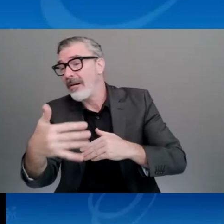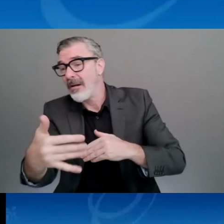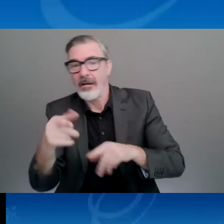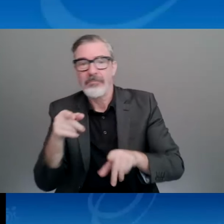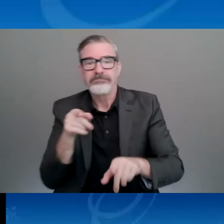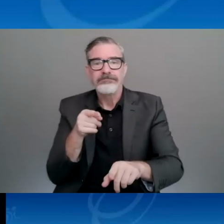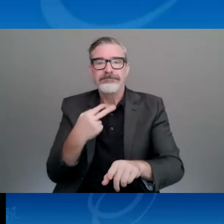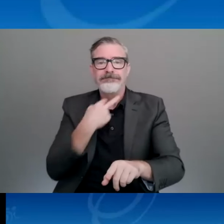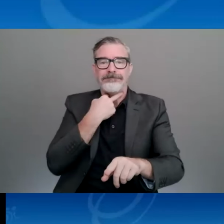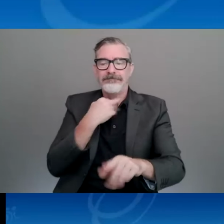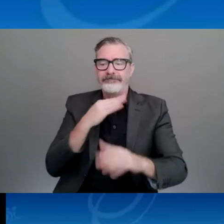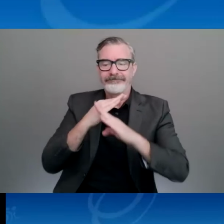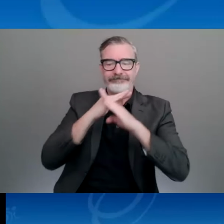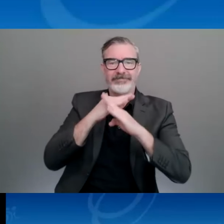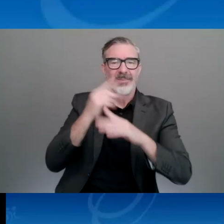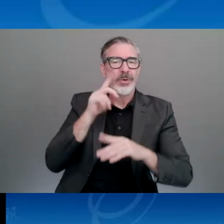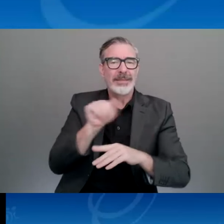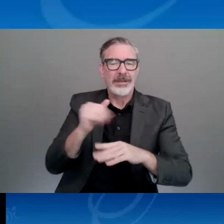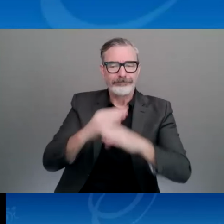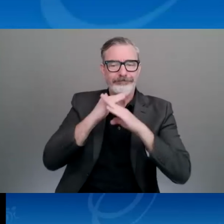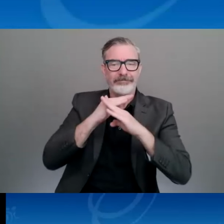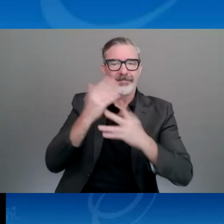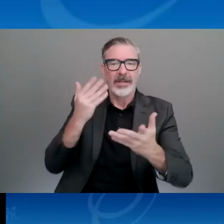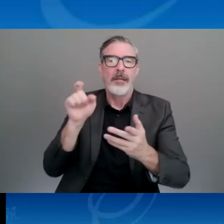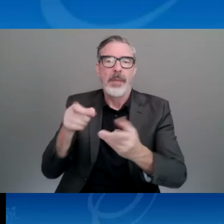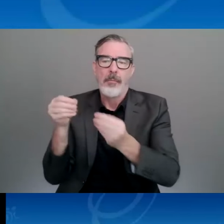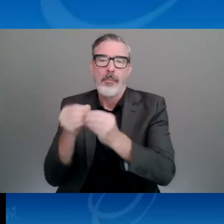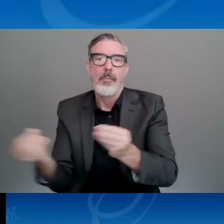It's costly. The return on investment just isn't there. So if I think about the steps